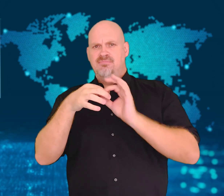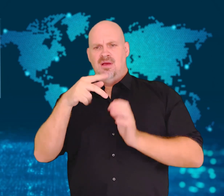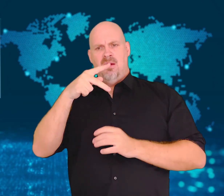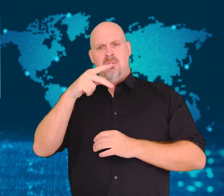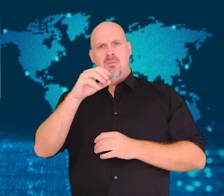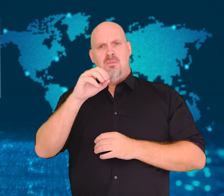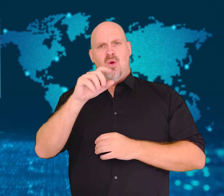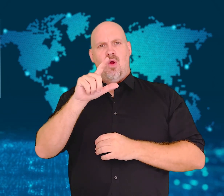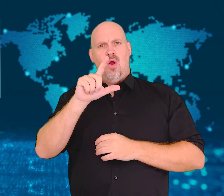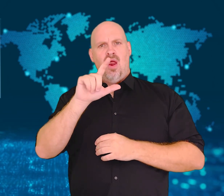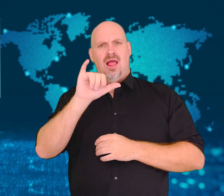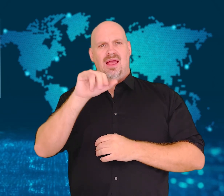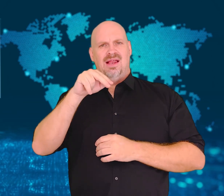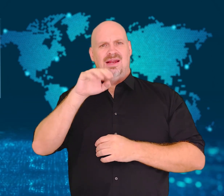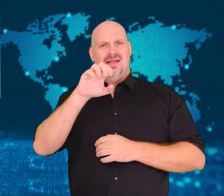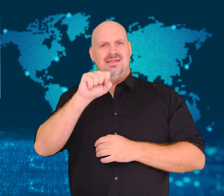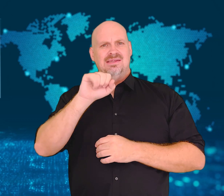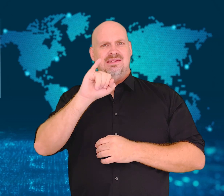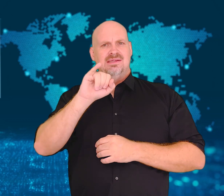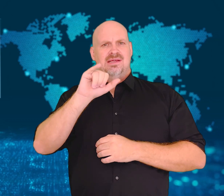when Chile annexed it.